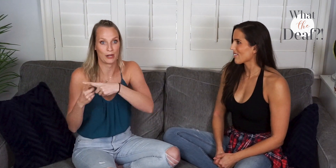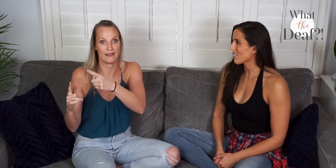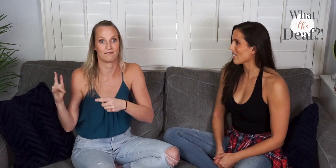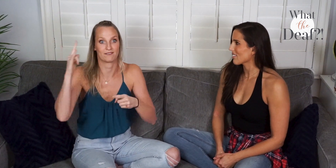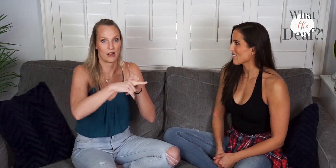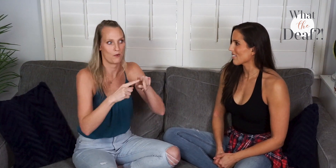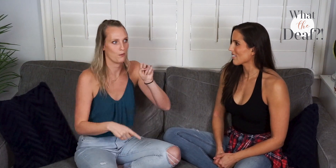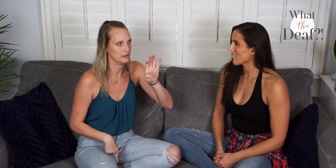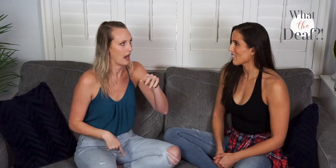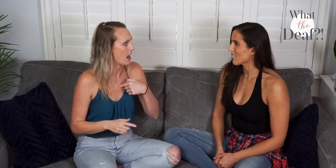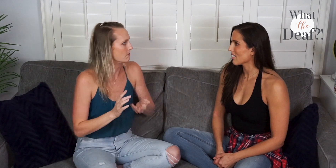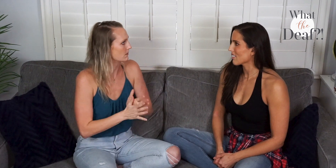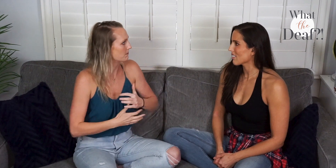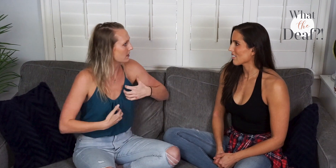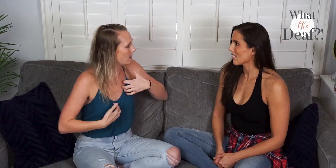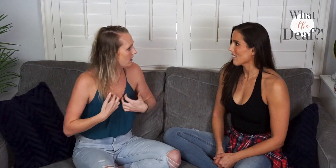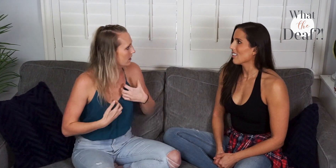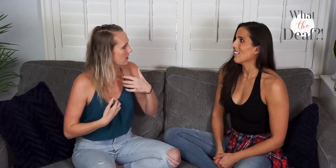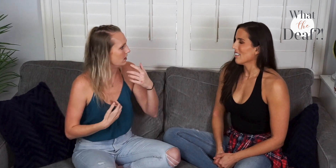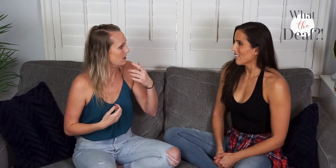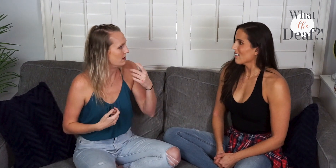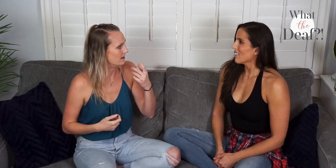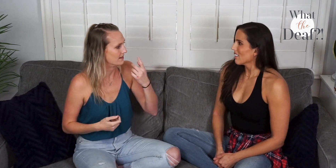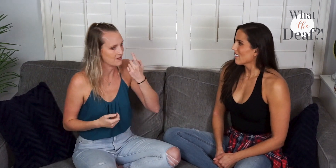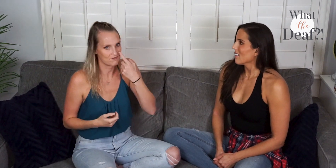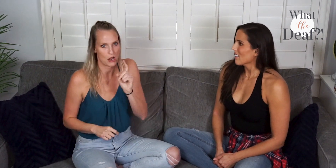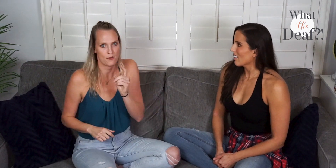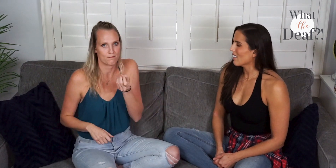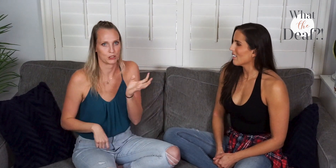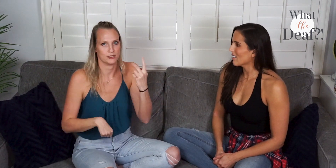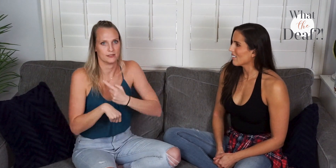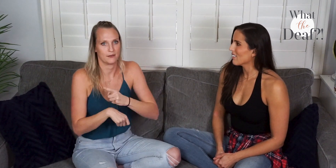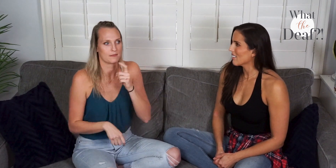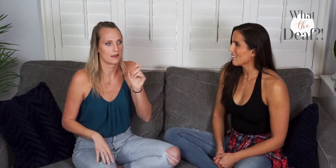And so when he flew to Nebraska, I was also really hesitant for a few days